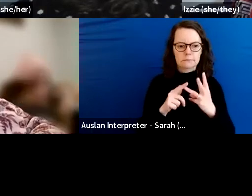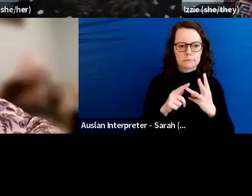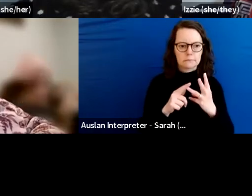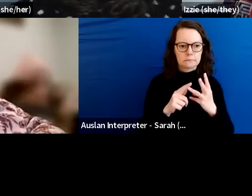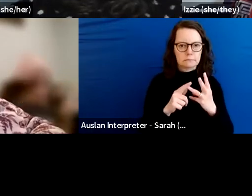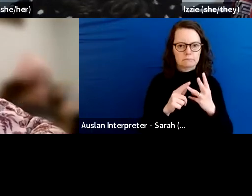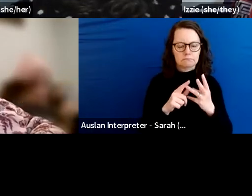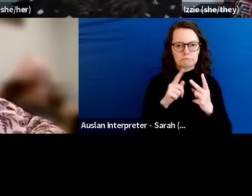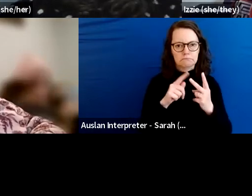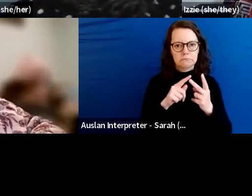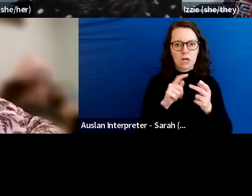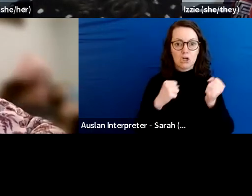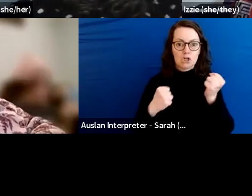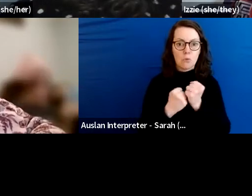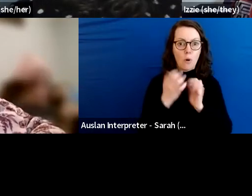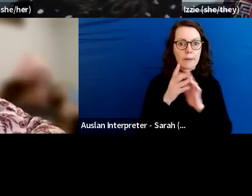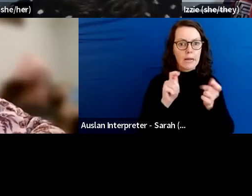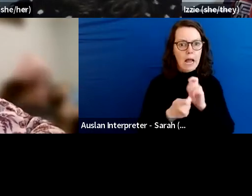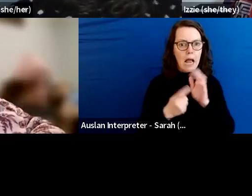might be most helpful.